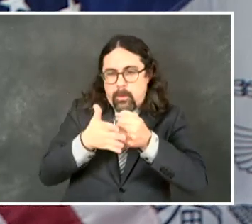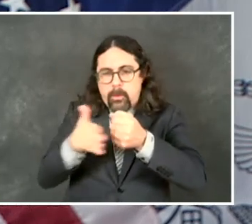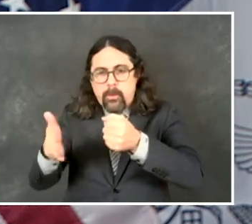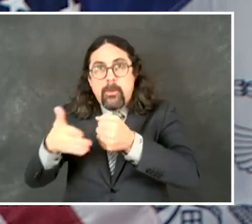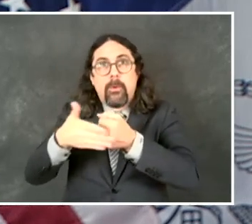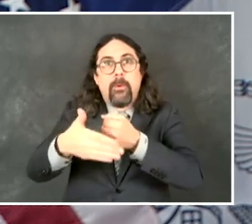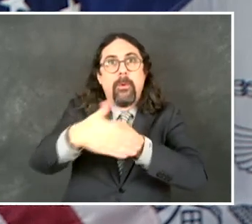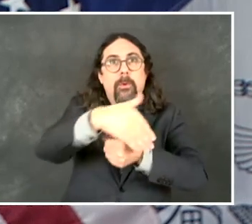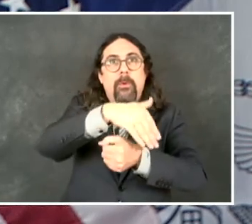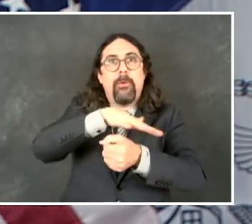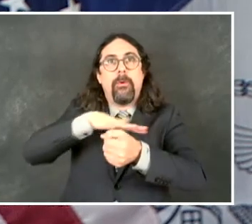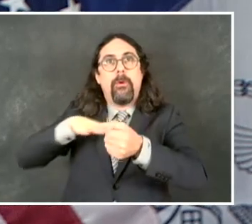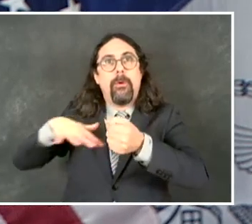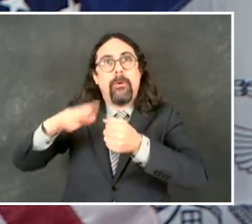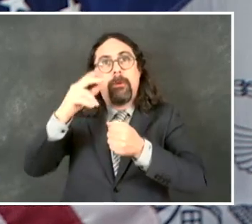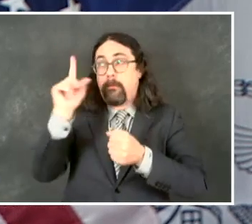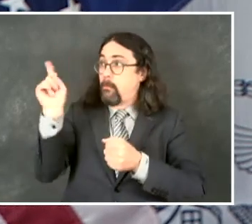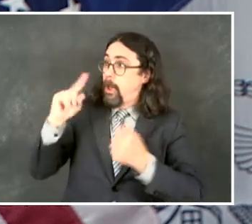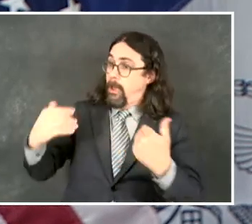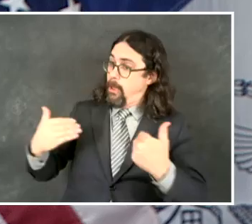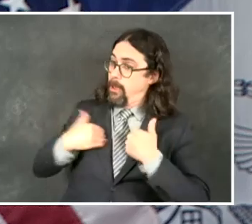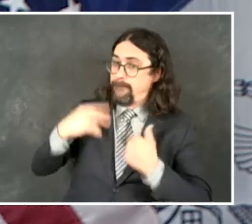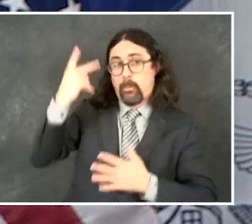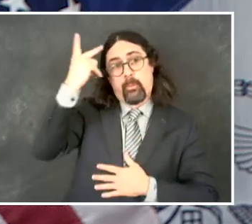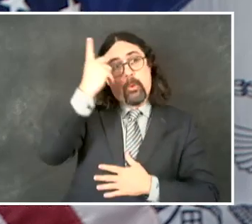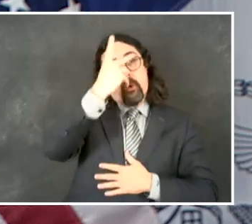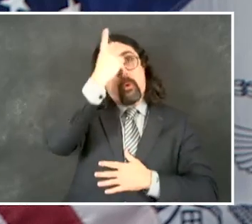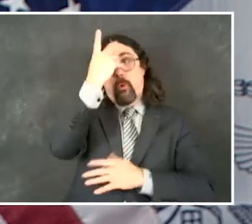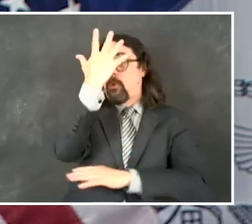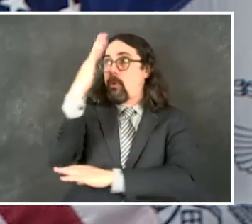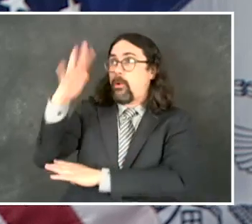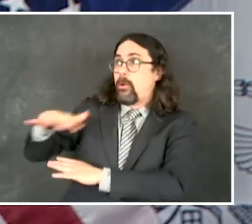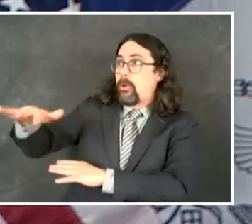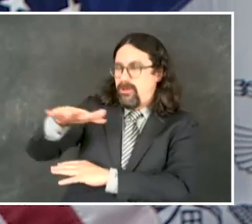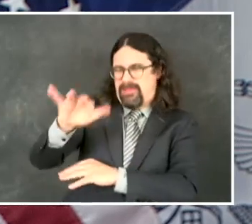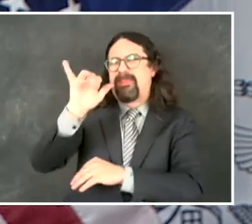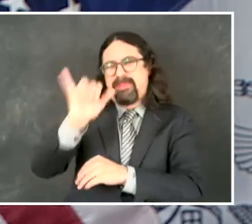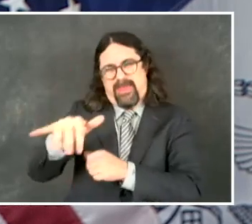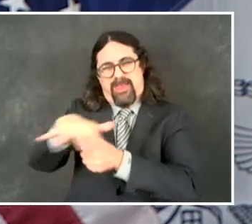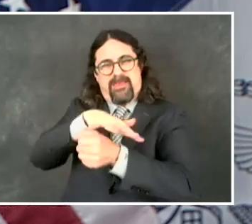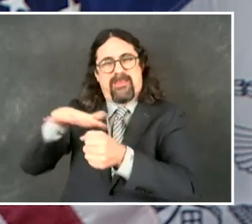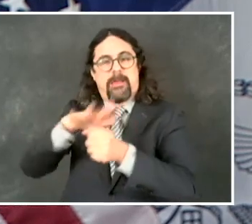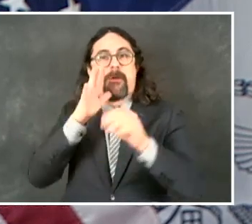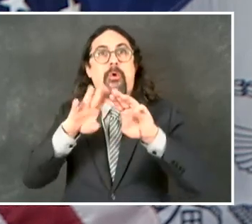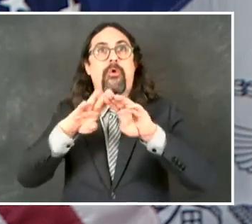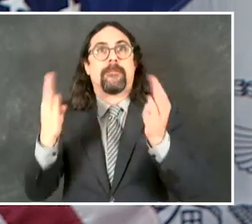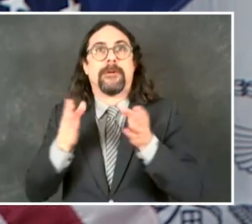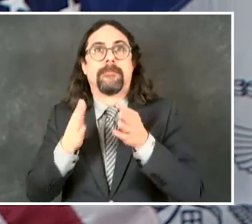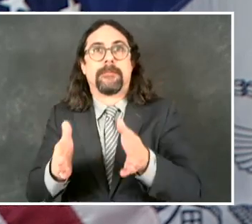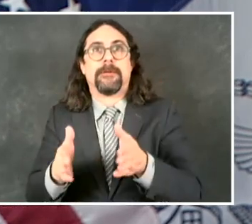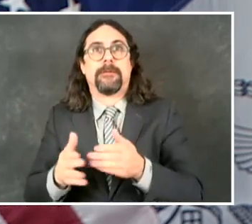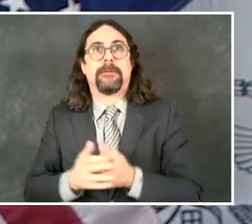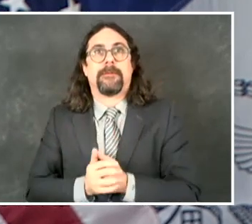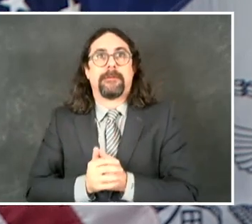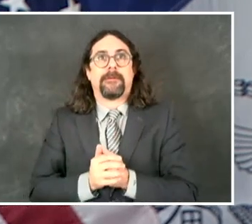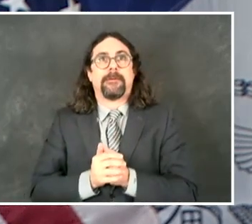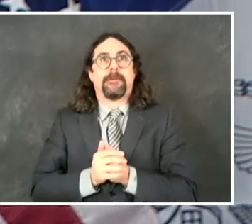PARKS. THAT'S AN OBVIOUS OPPORTUNITY, THE STREETS ADJACENT TO PARKS,B OVIUSO OPPORTUNITY TO OPEN UP MORE